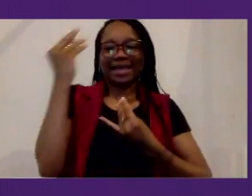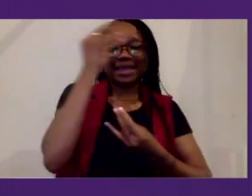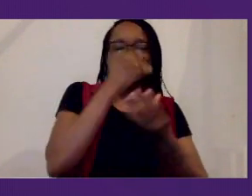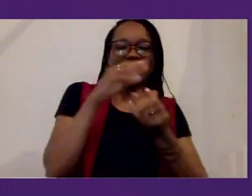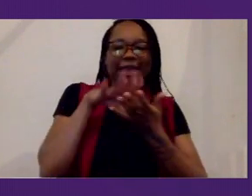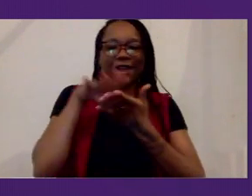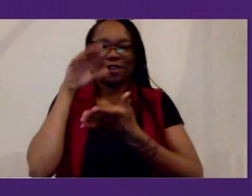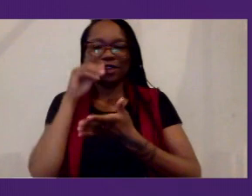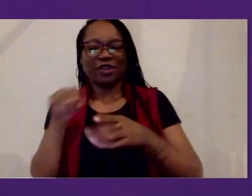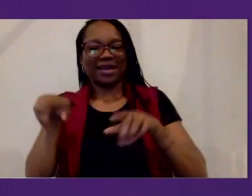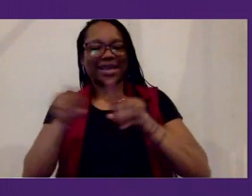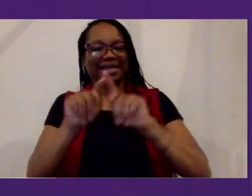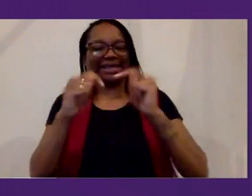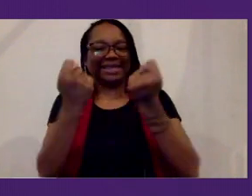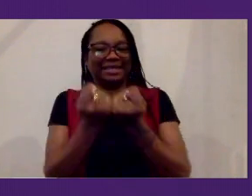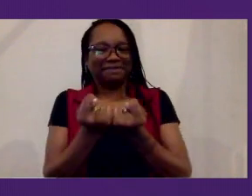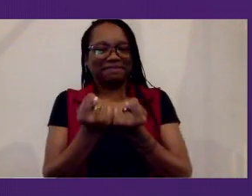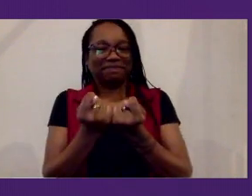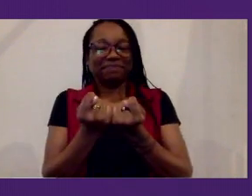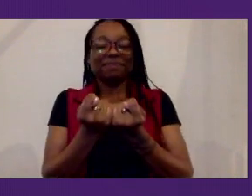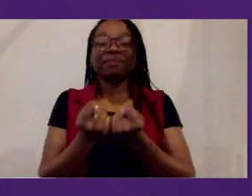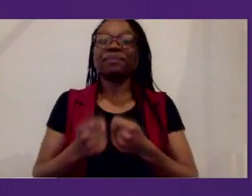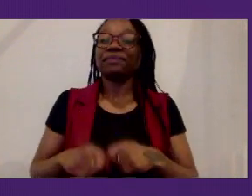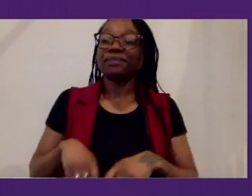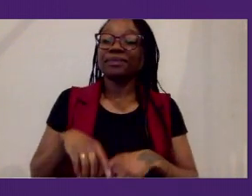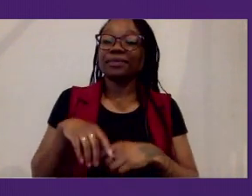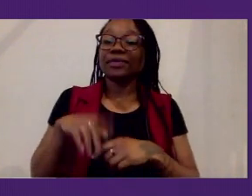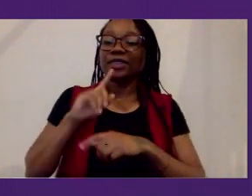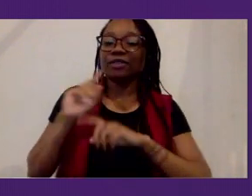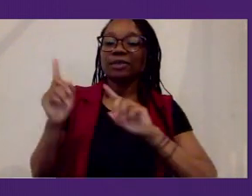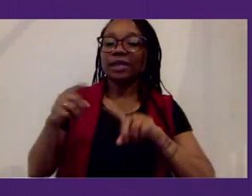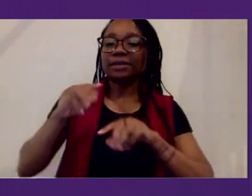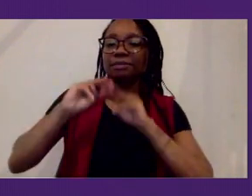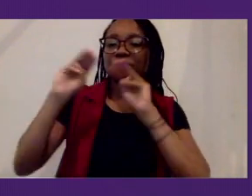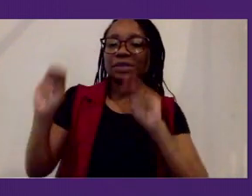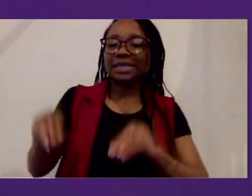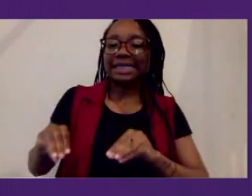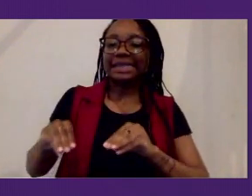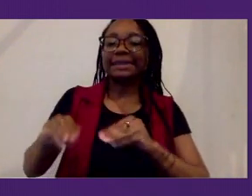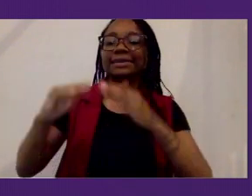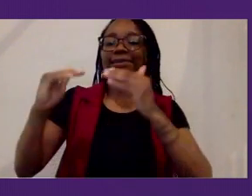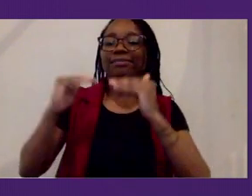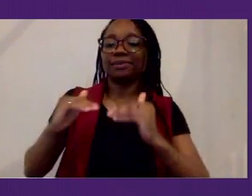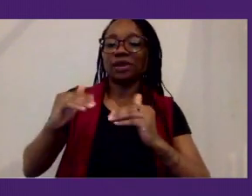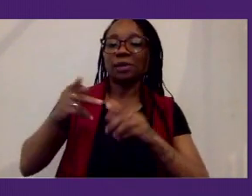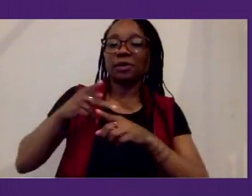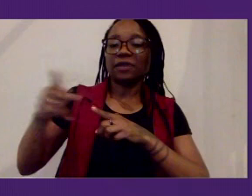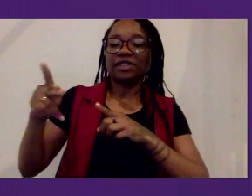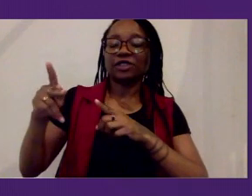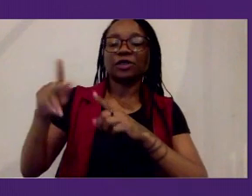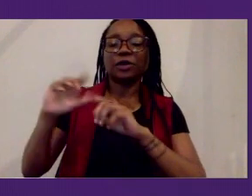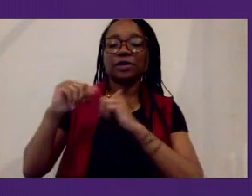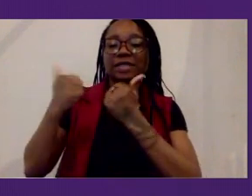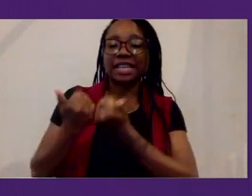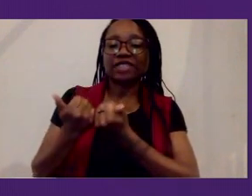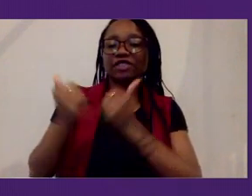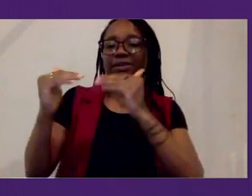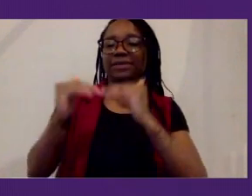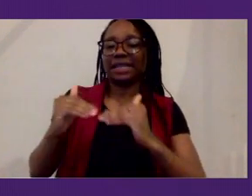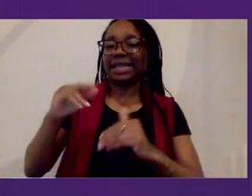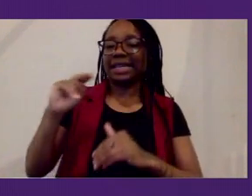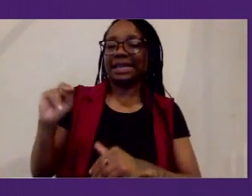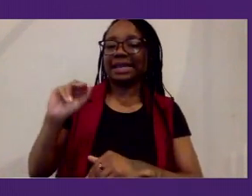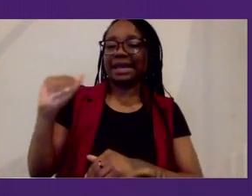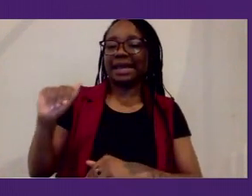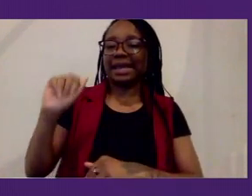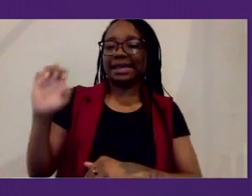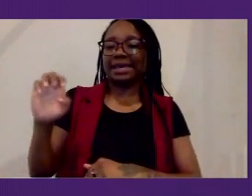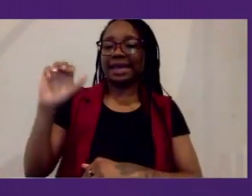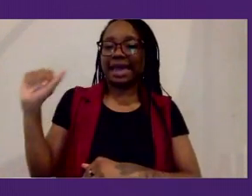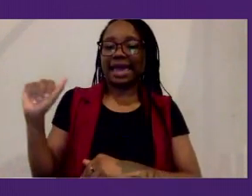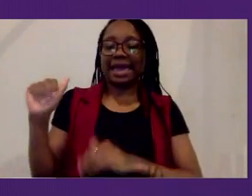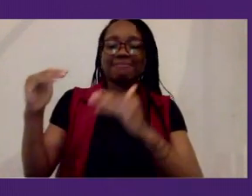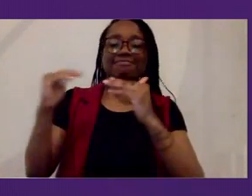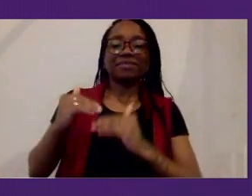Museums. Absolutely. Professional associations. NIEA. Oh, someone said me. Hey. Thank you.